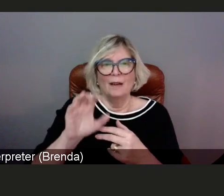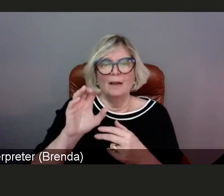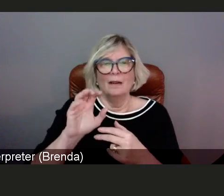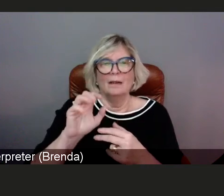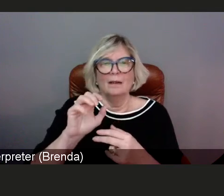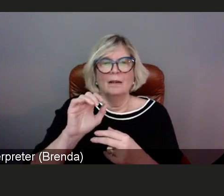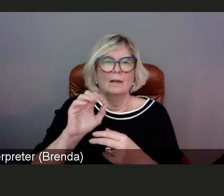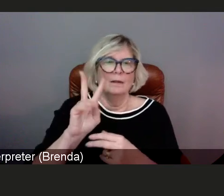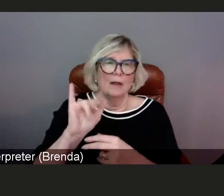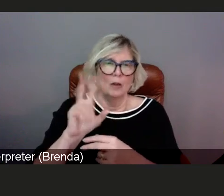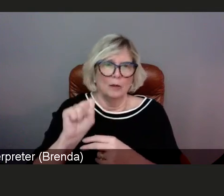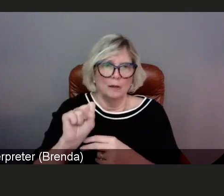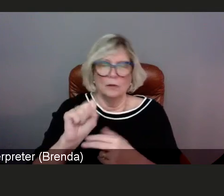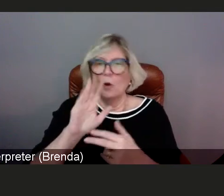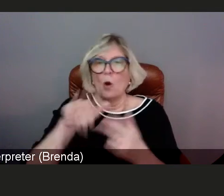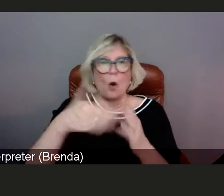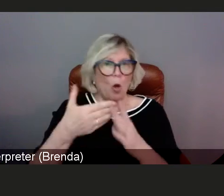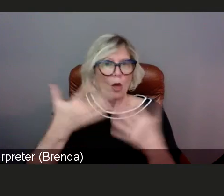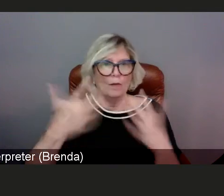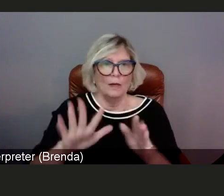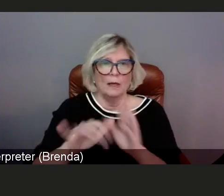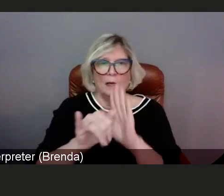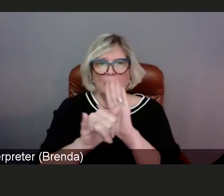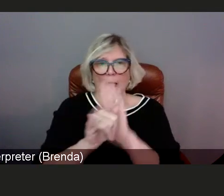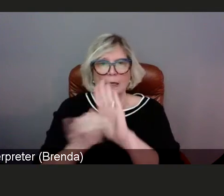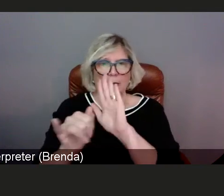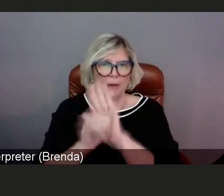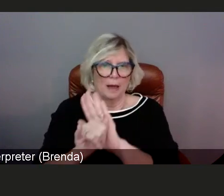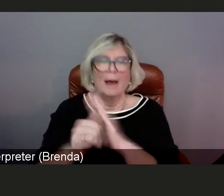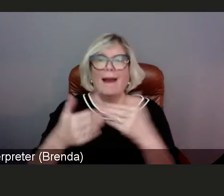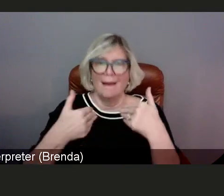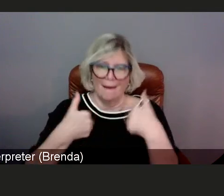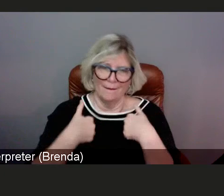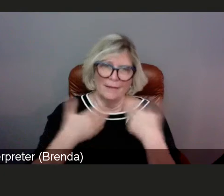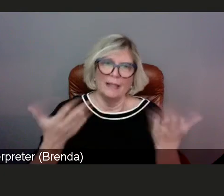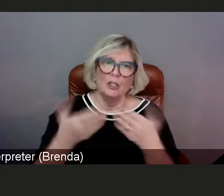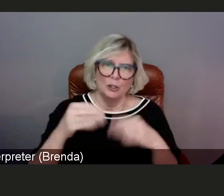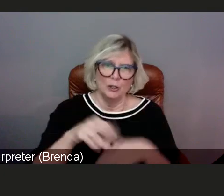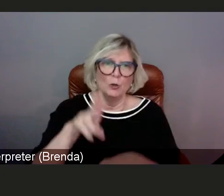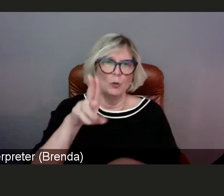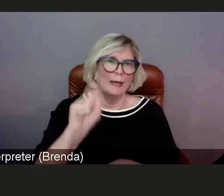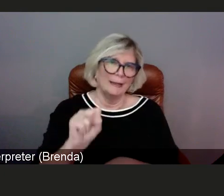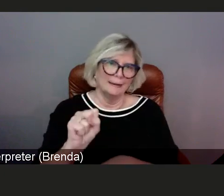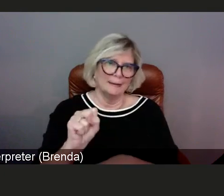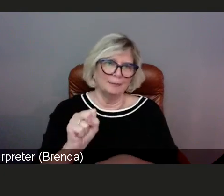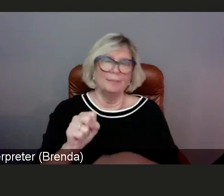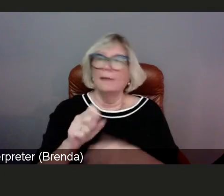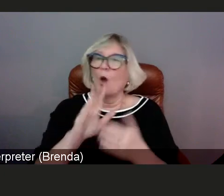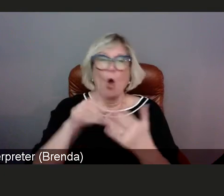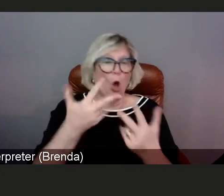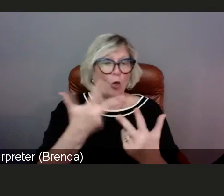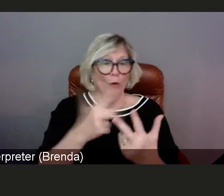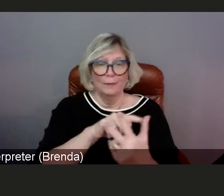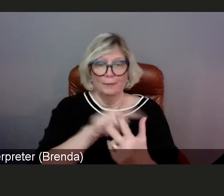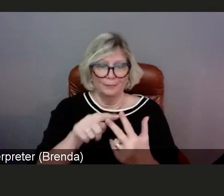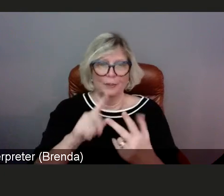in the main land of the continental United States. So they are all here. These strains are here